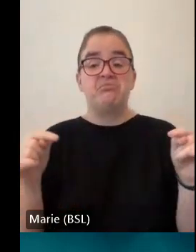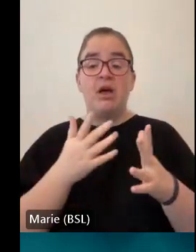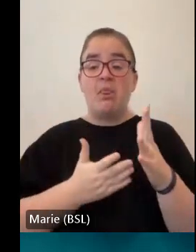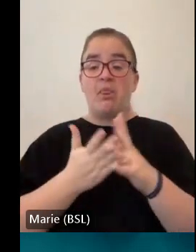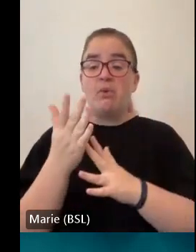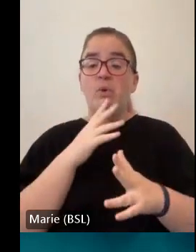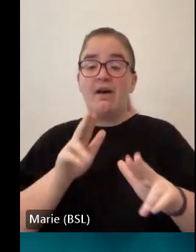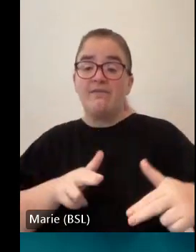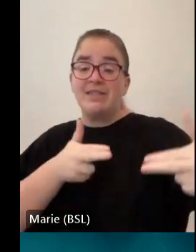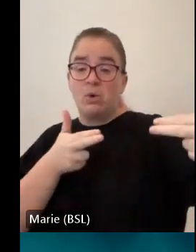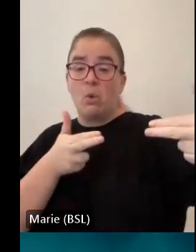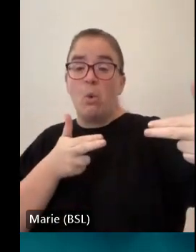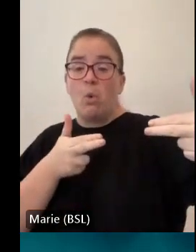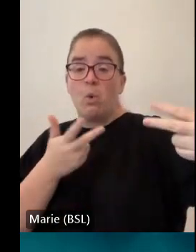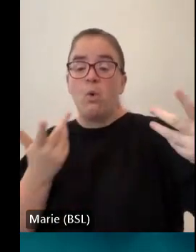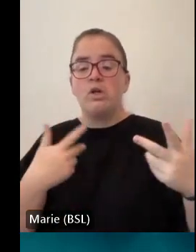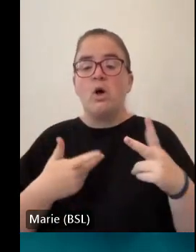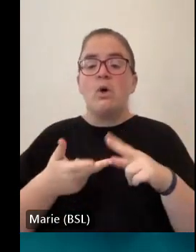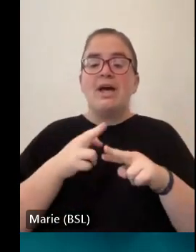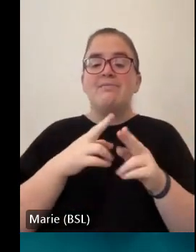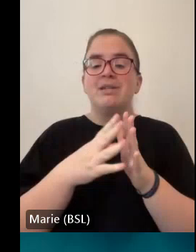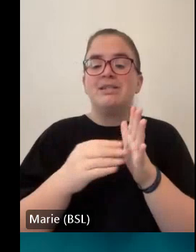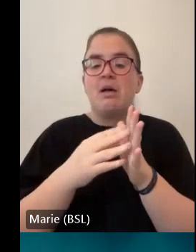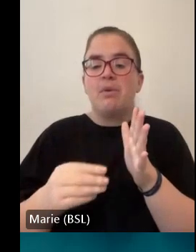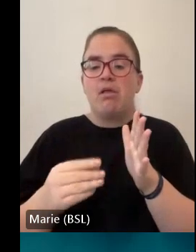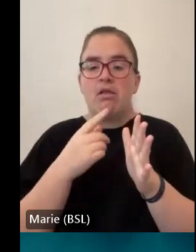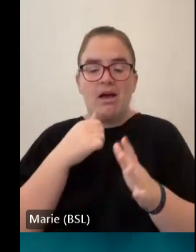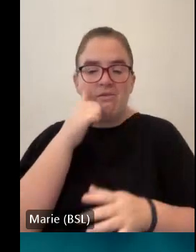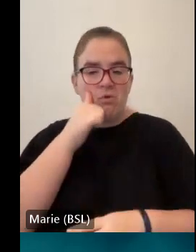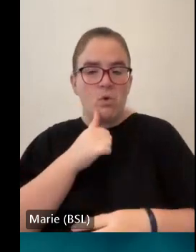So when when a force is trying to make, you know, make contact